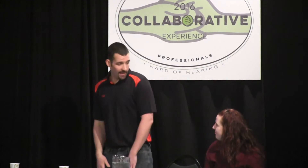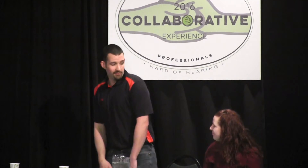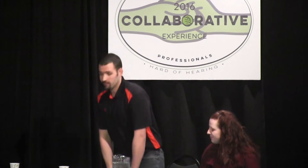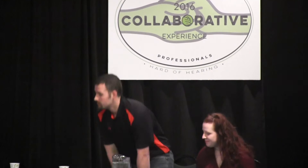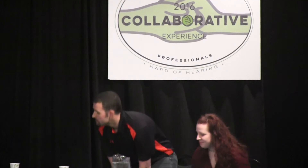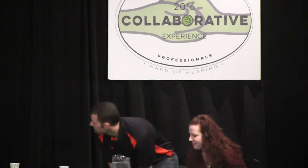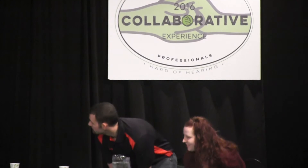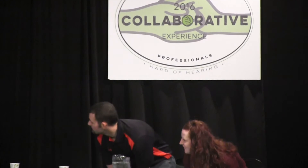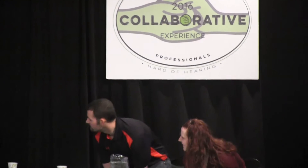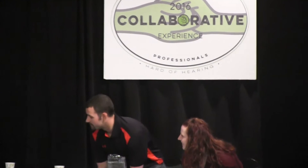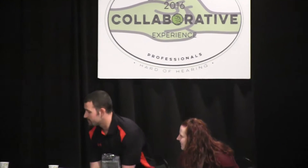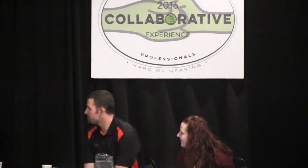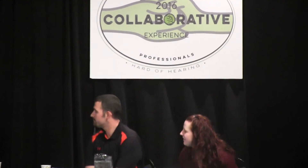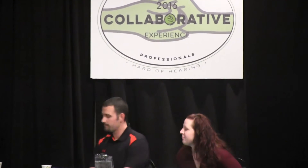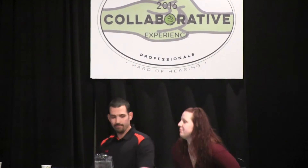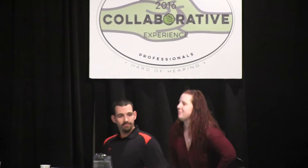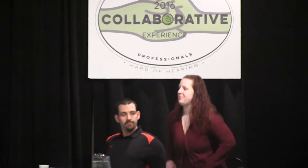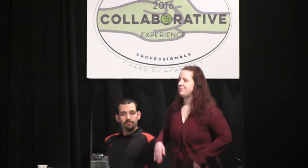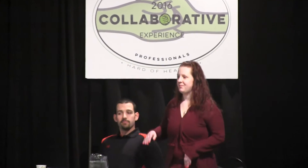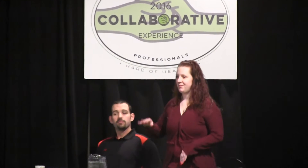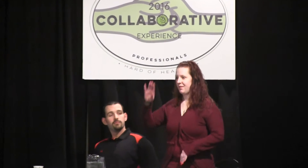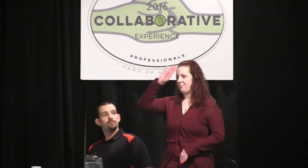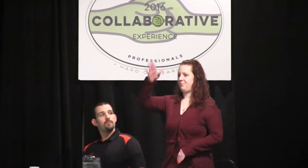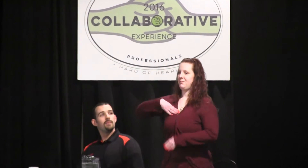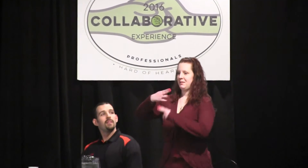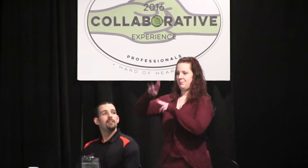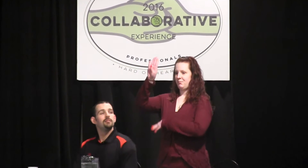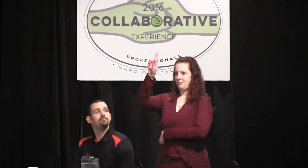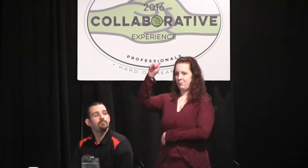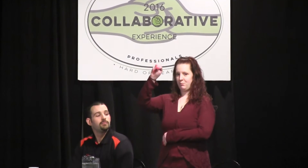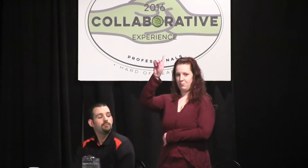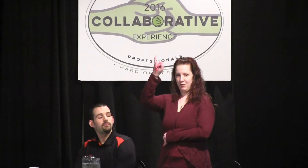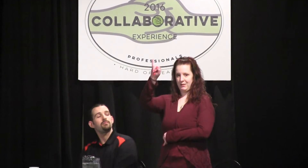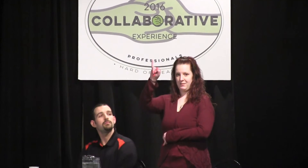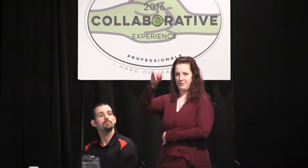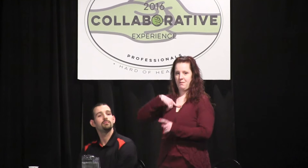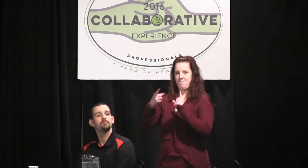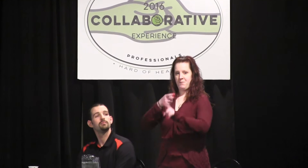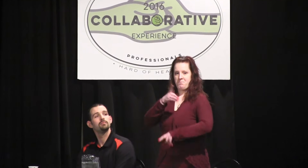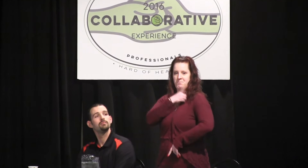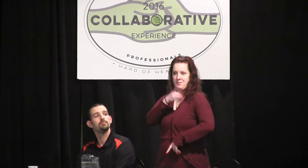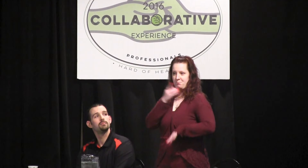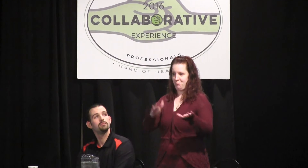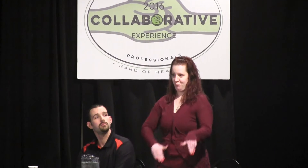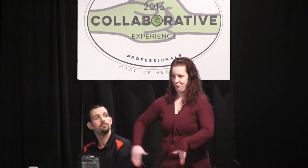but I think soon. Elise: Thank you. Brandi: And hi, my name is Brandi.